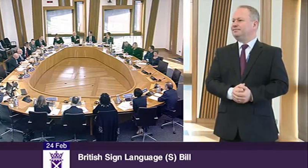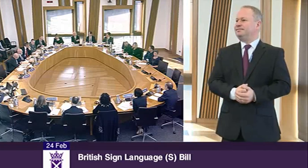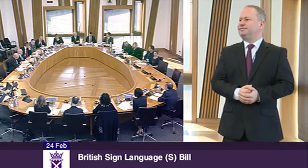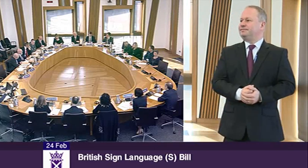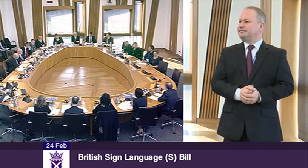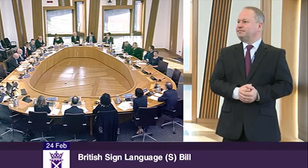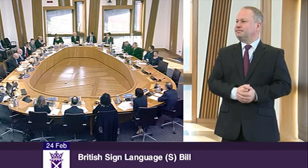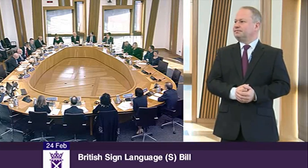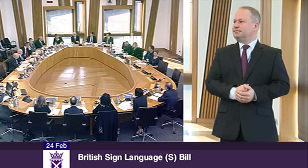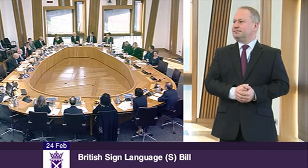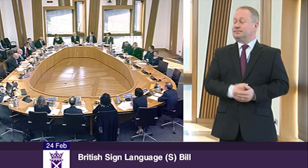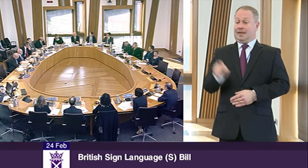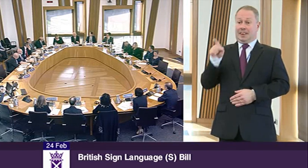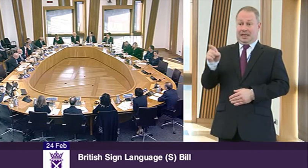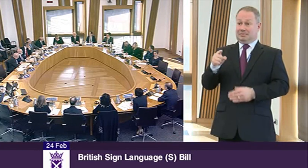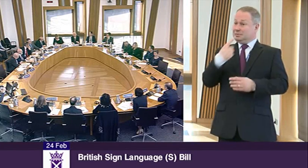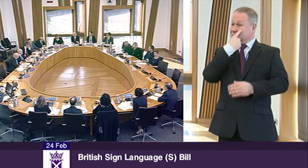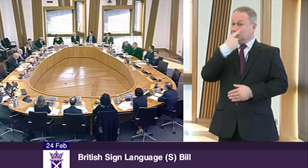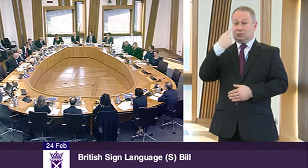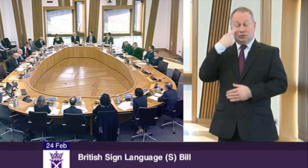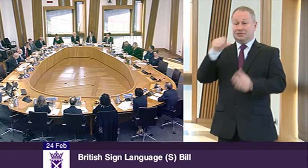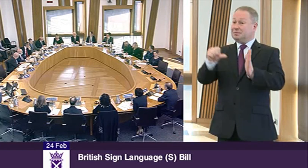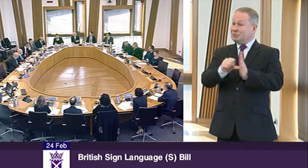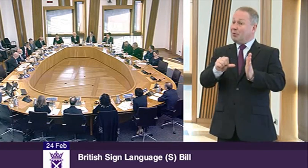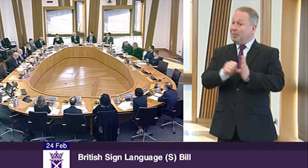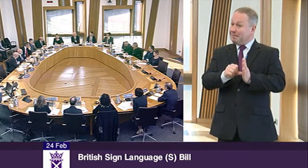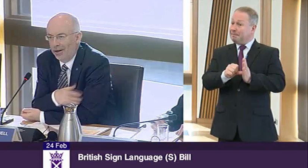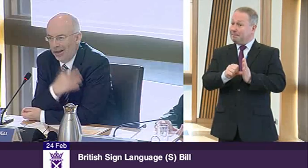The Convener: Does not that highlight the problem with the equality of access that we